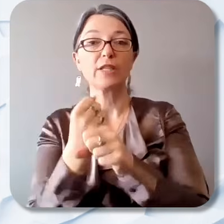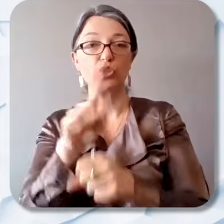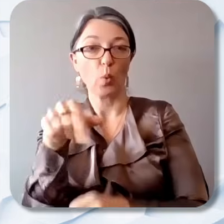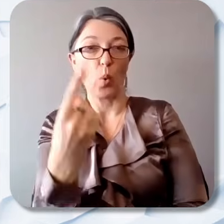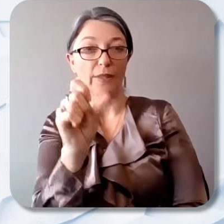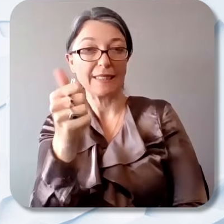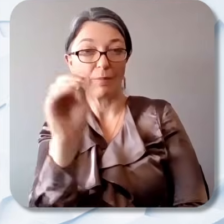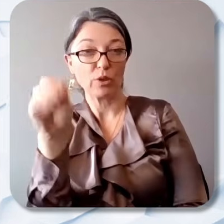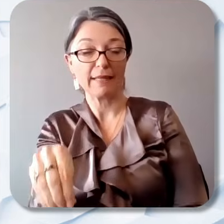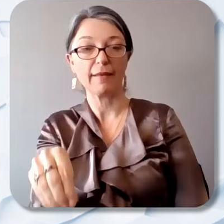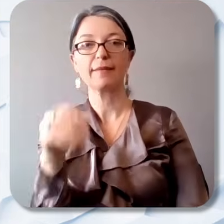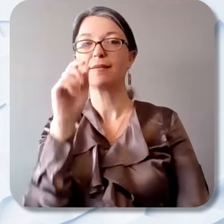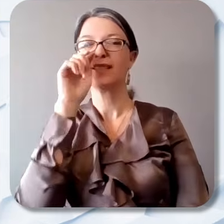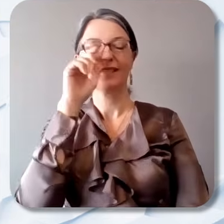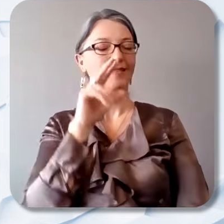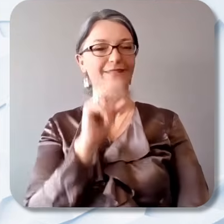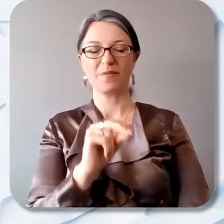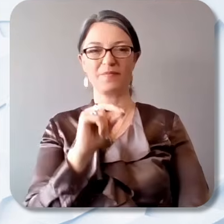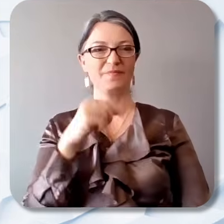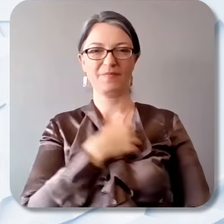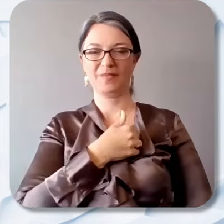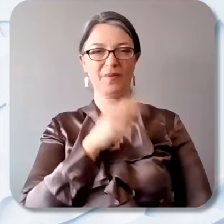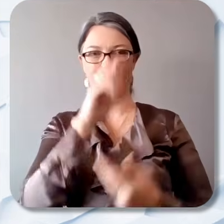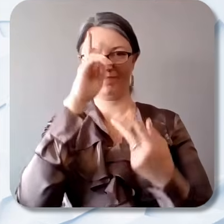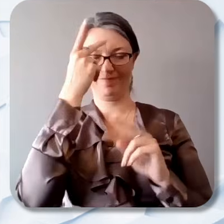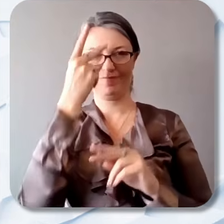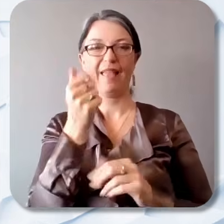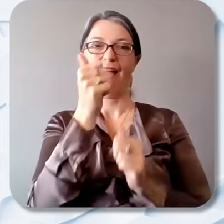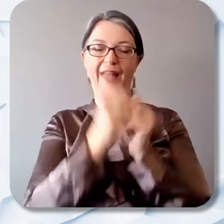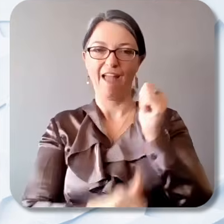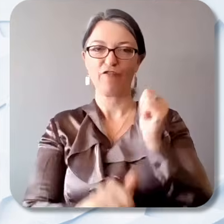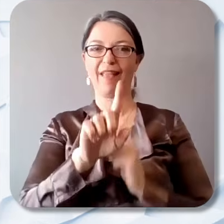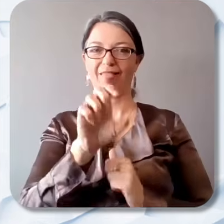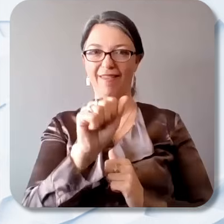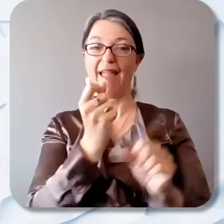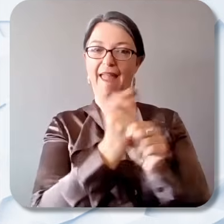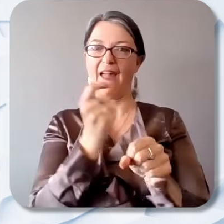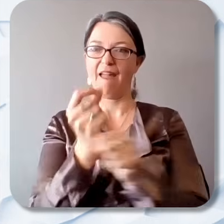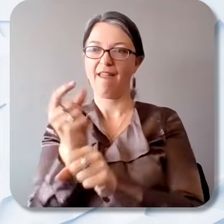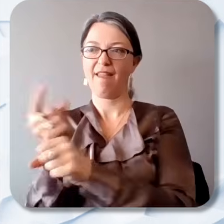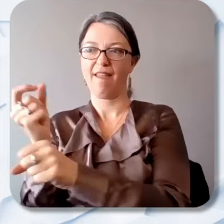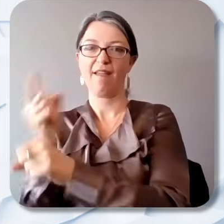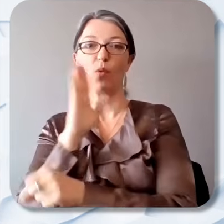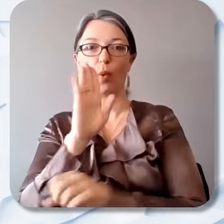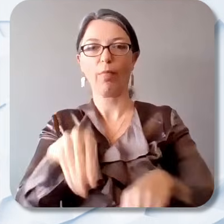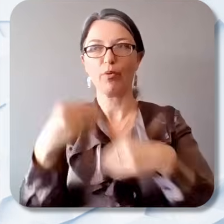So I apologize if this was confusing, so every LEA every year will provide this information.